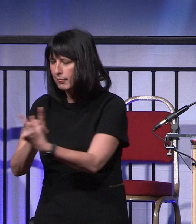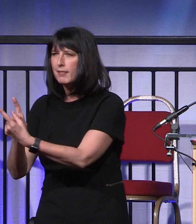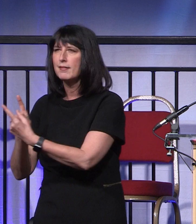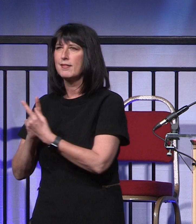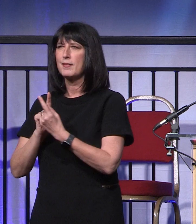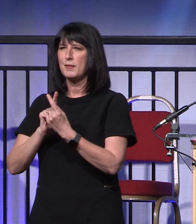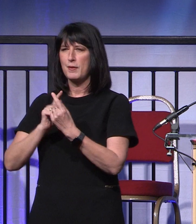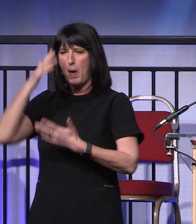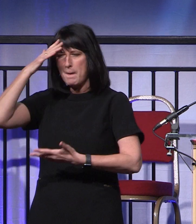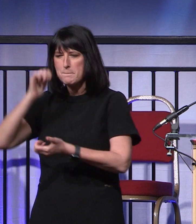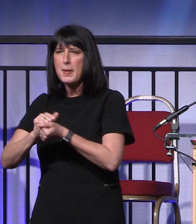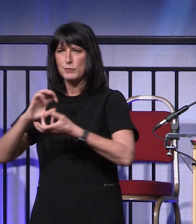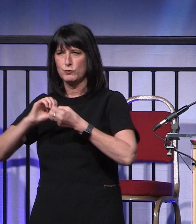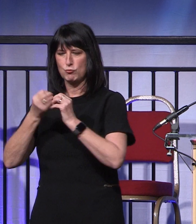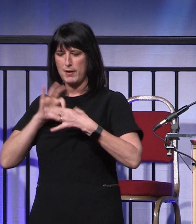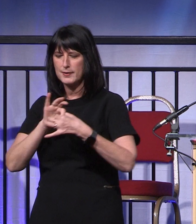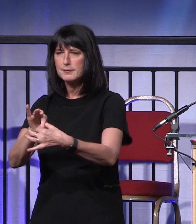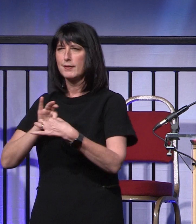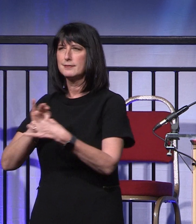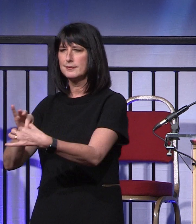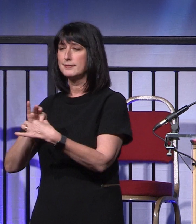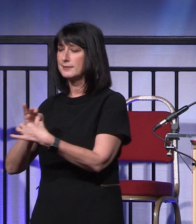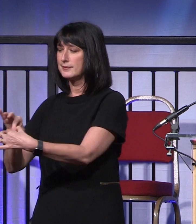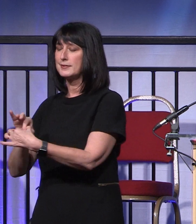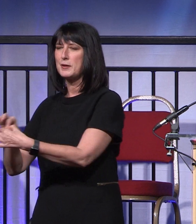together make each of your journeys to graduation